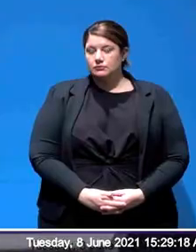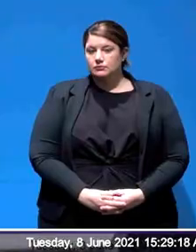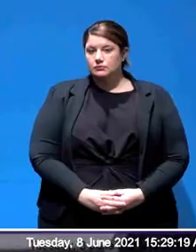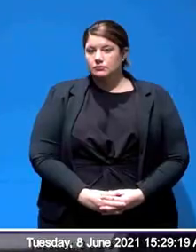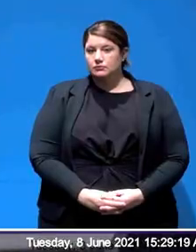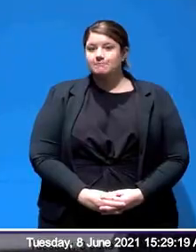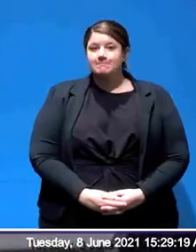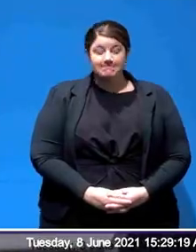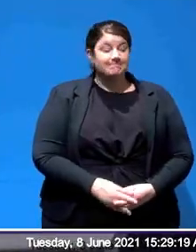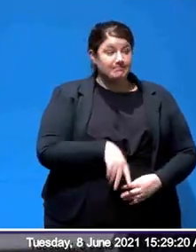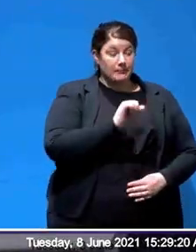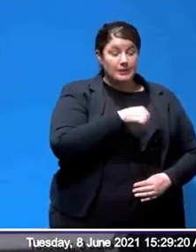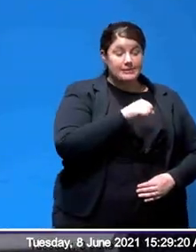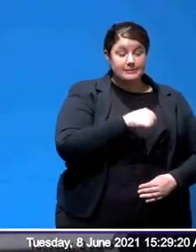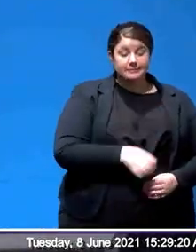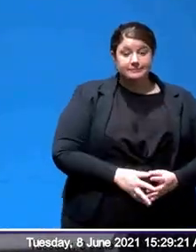Yes. That's correct.